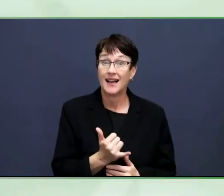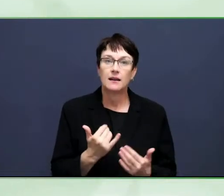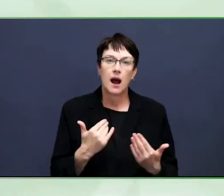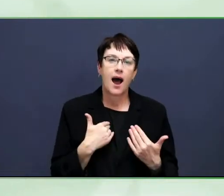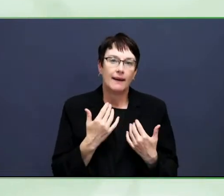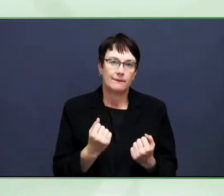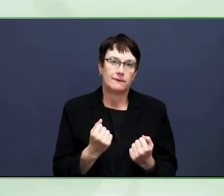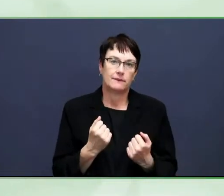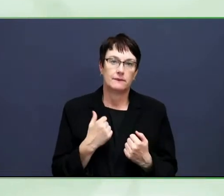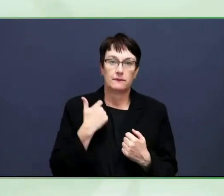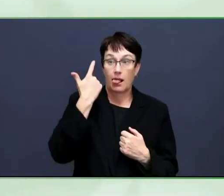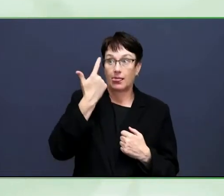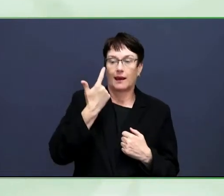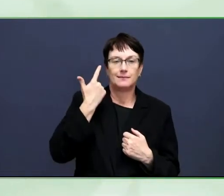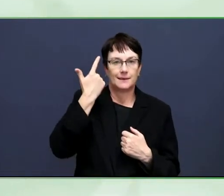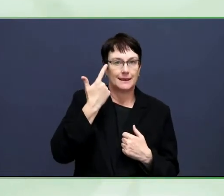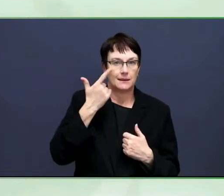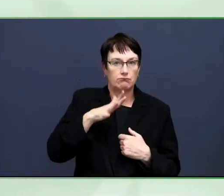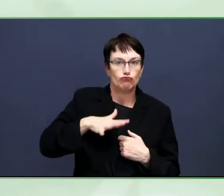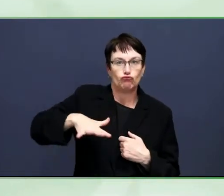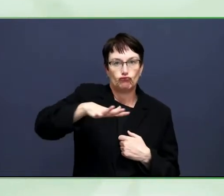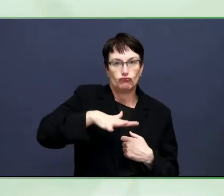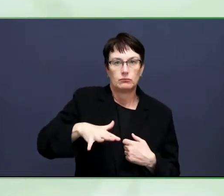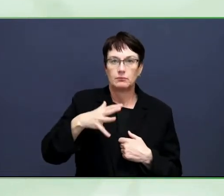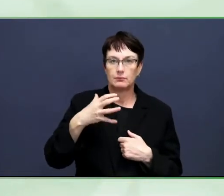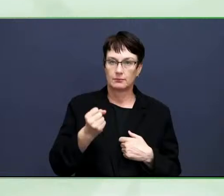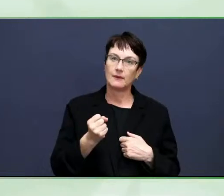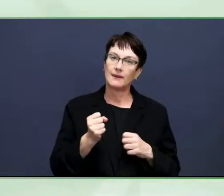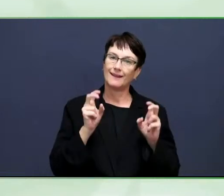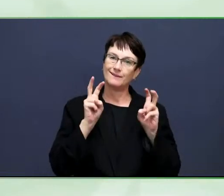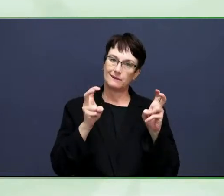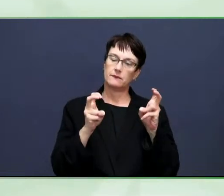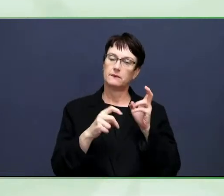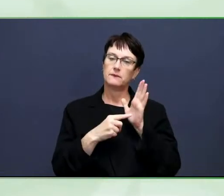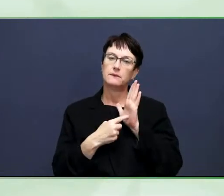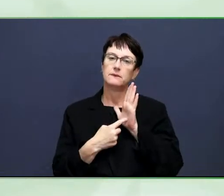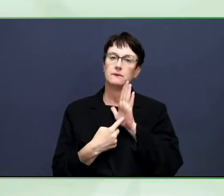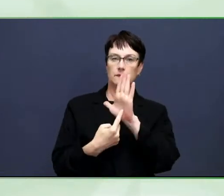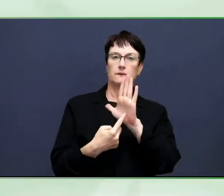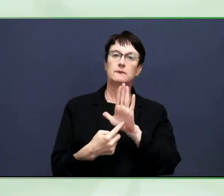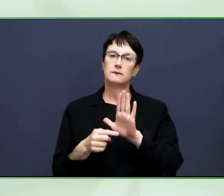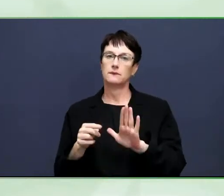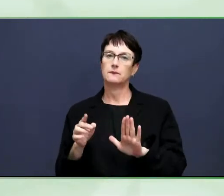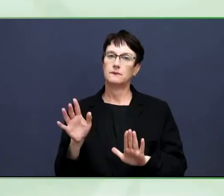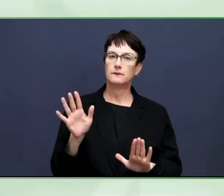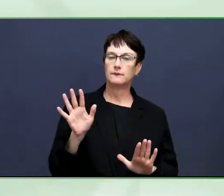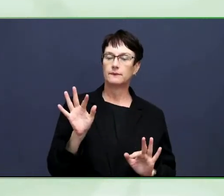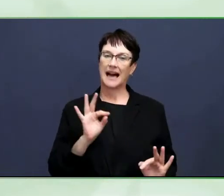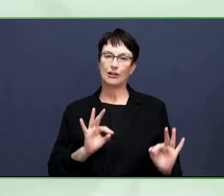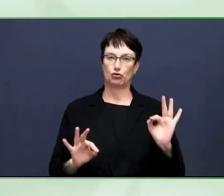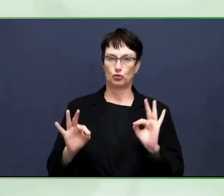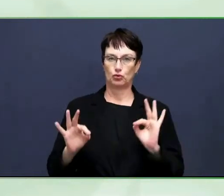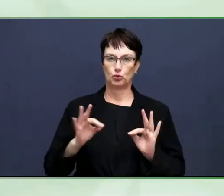It's a specific fashion show on Saturday.